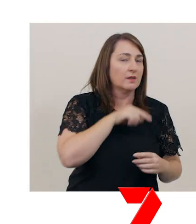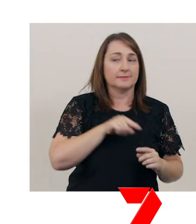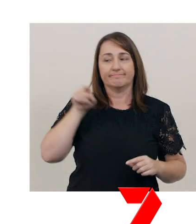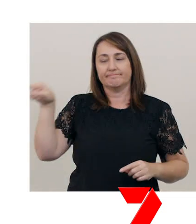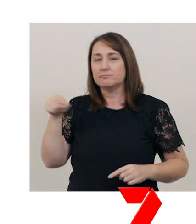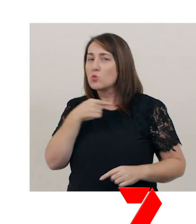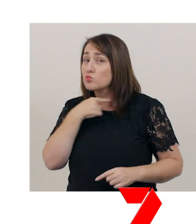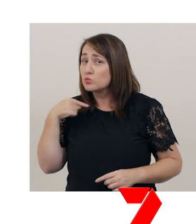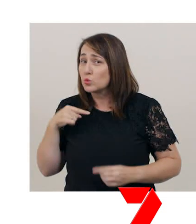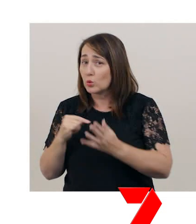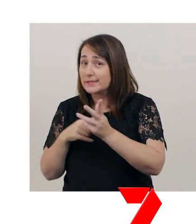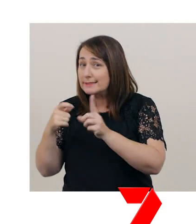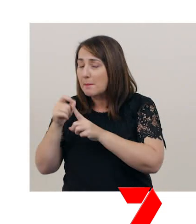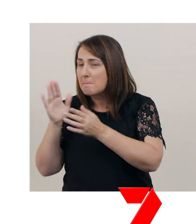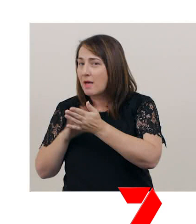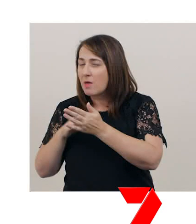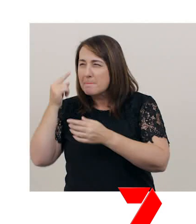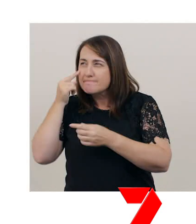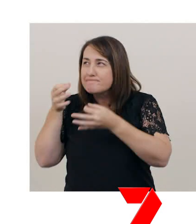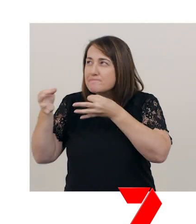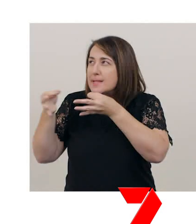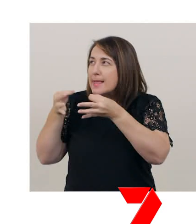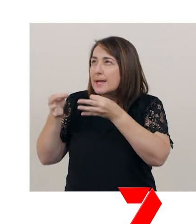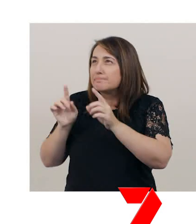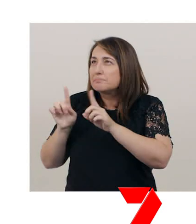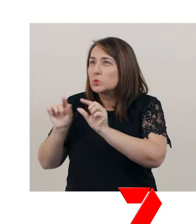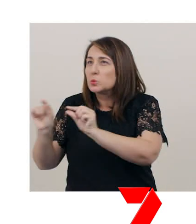One evening, while Ye Xian was bathing in the large tub outside the cave,